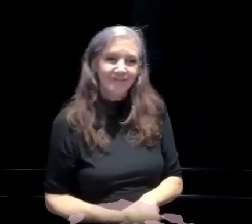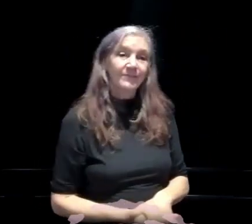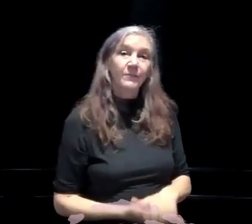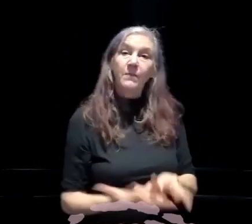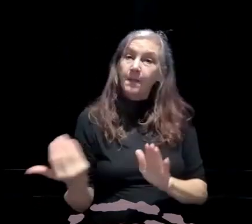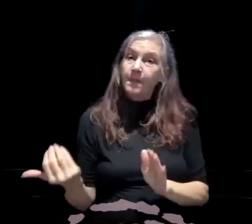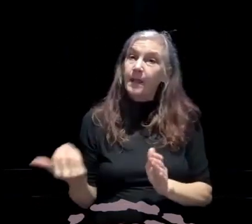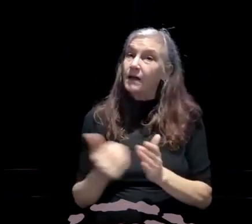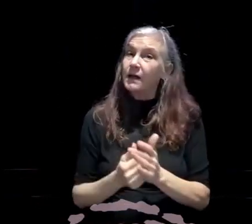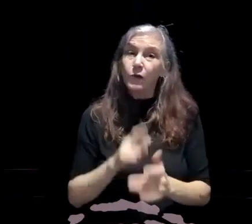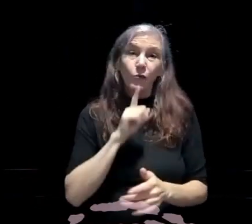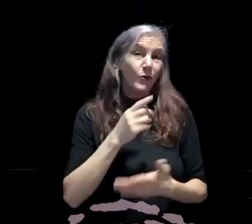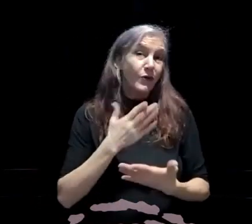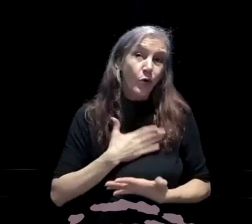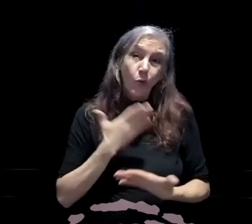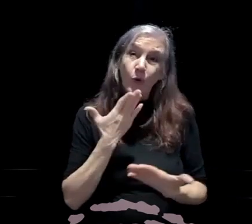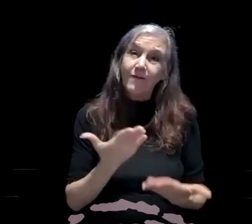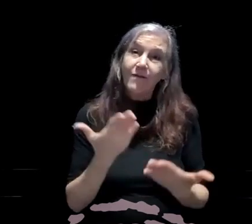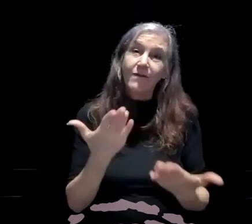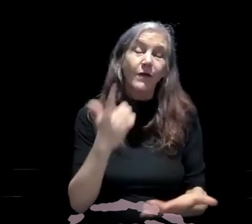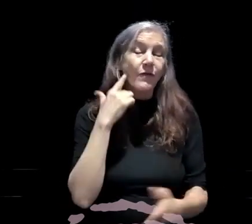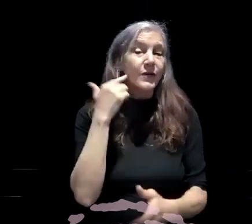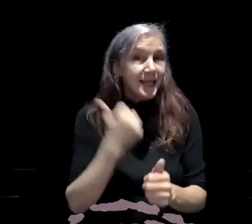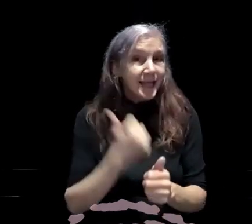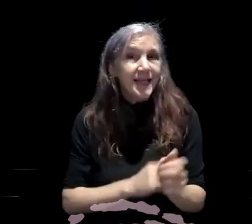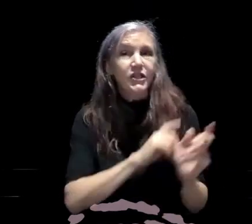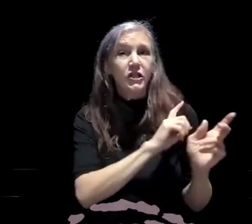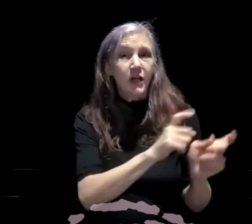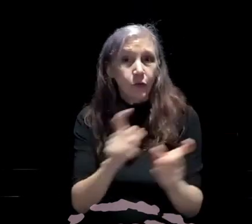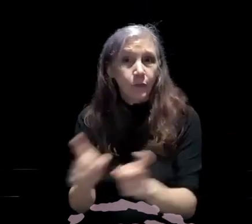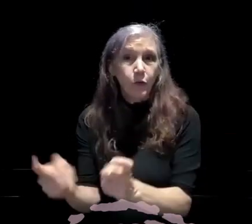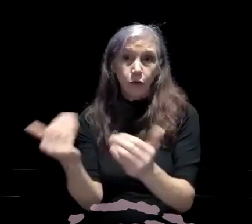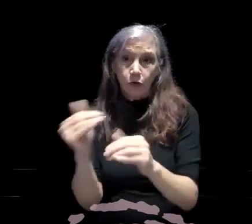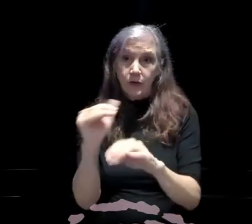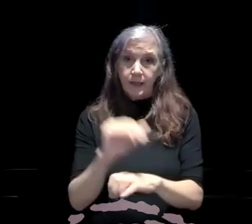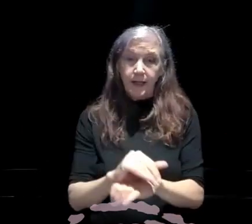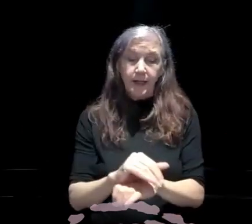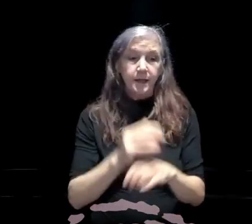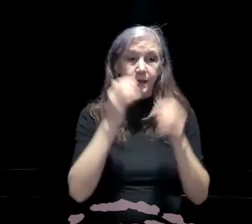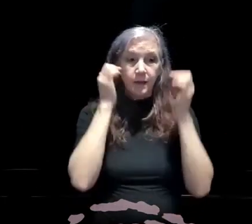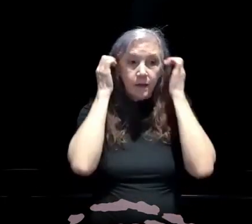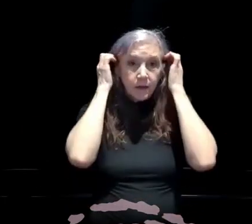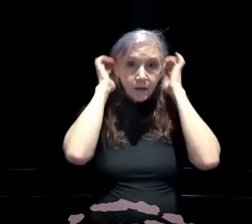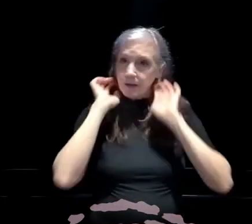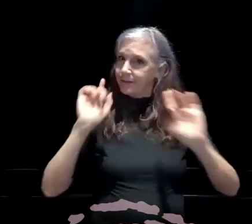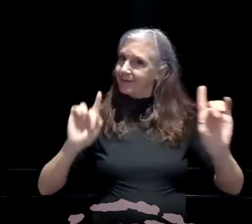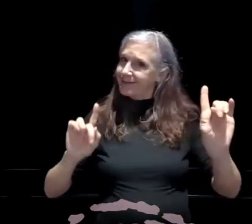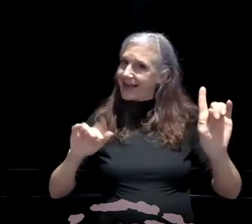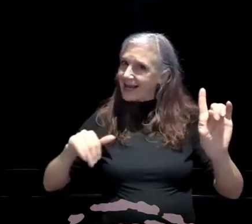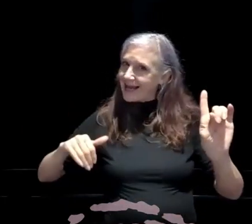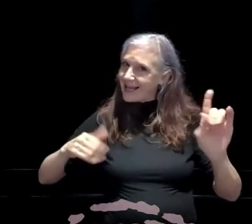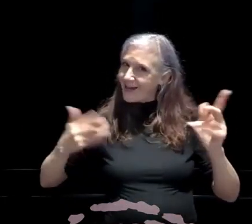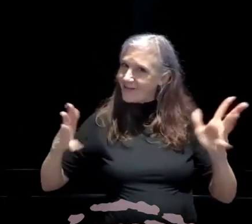Again, we are so grateful for each and every contribution here tonight. We're doing great. We're not done just yet.